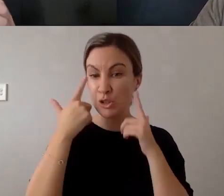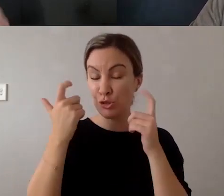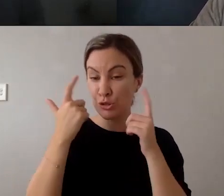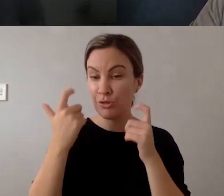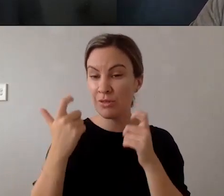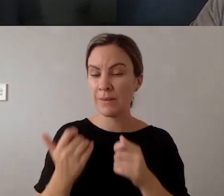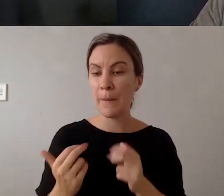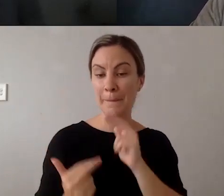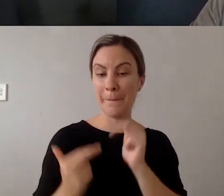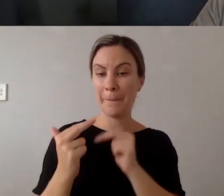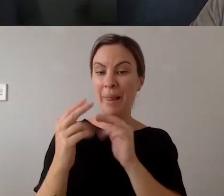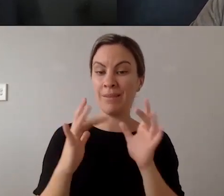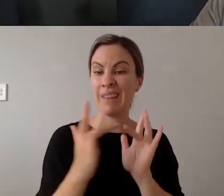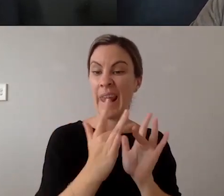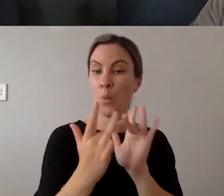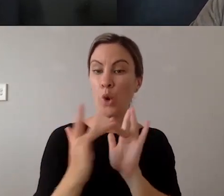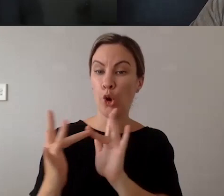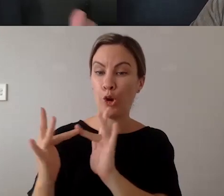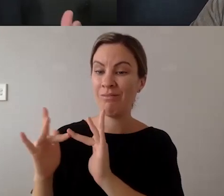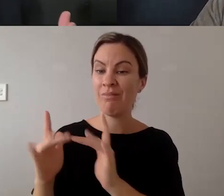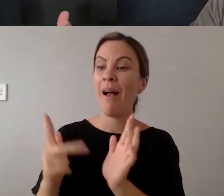people who might be in your position. Build a network of other